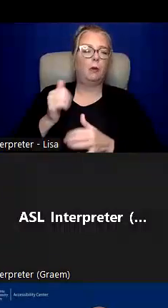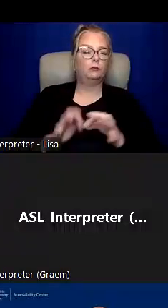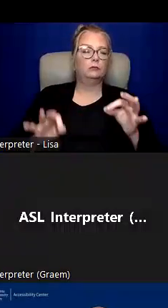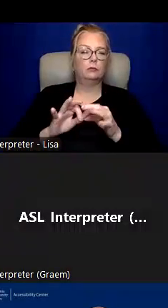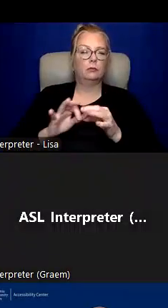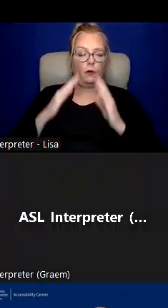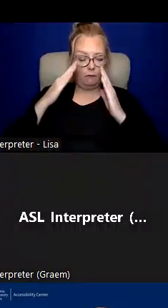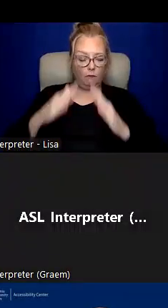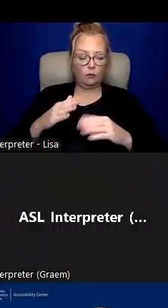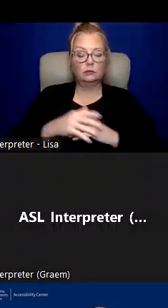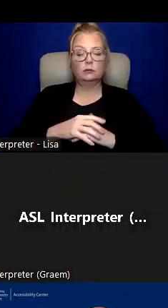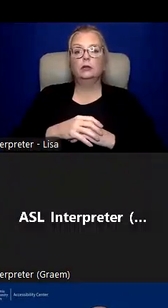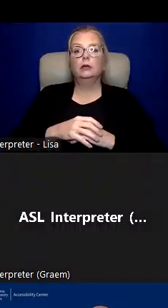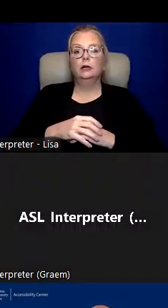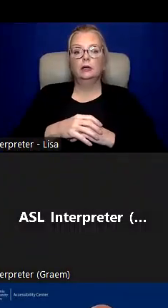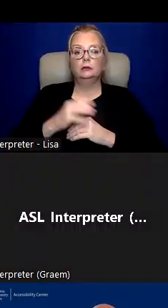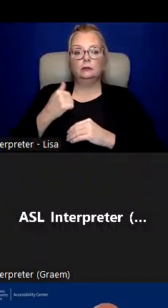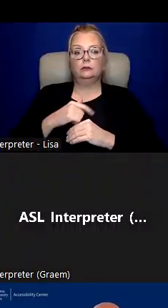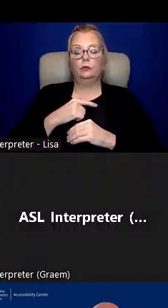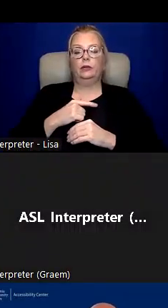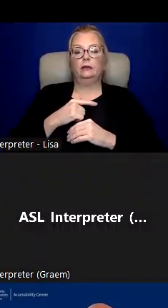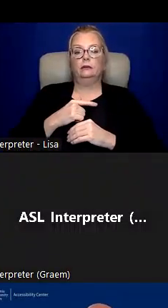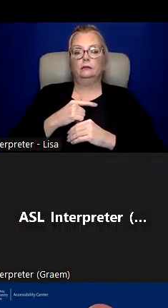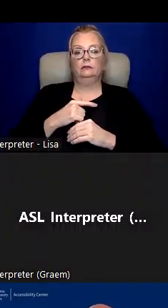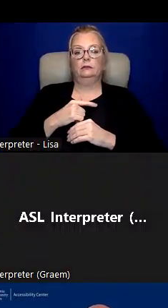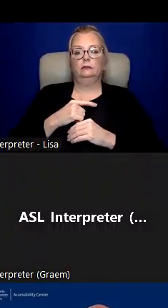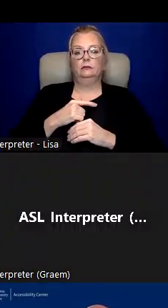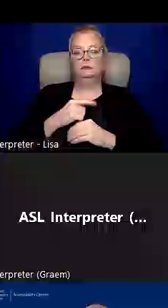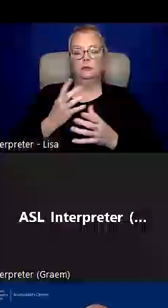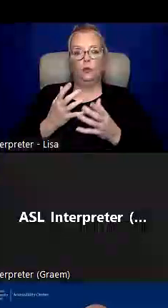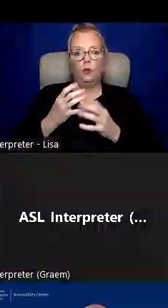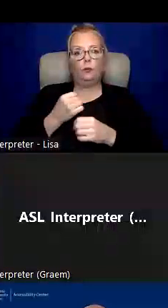is that if we really wanted to do a meaningful review for accessibility,